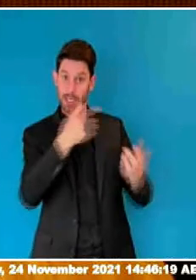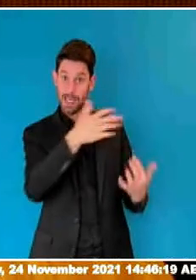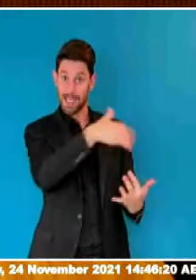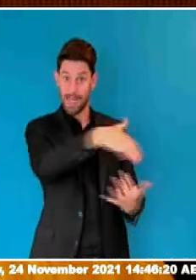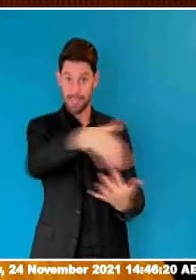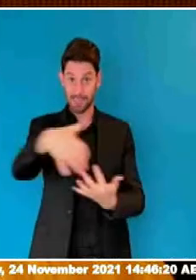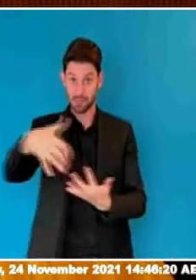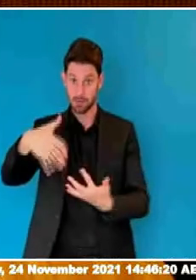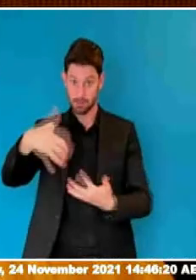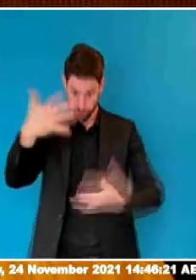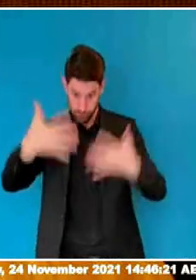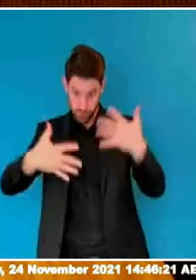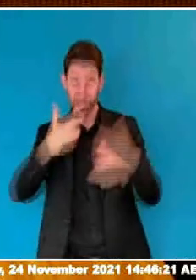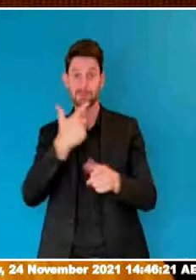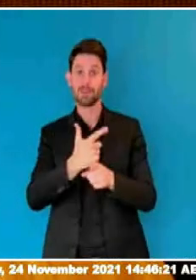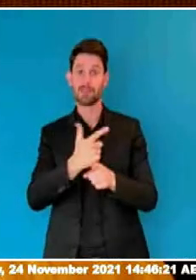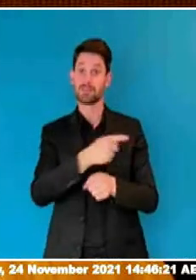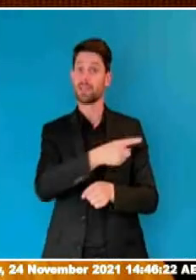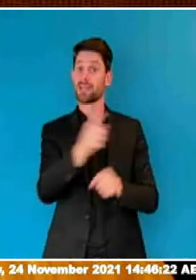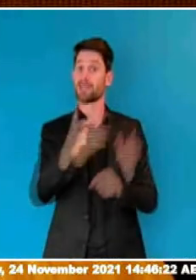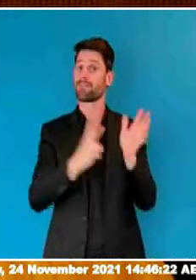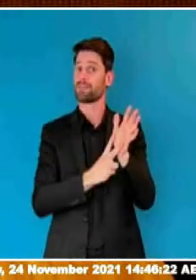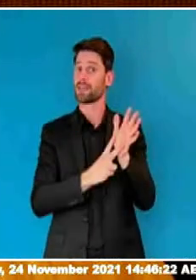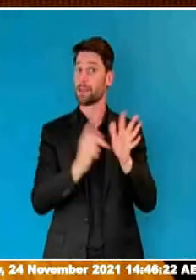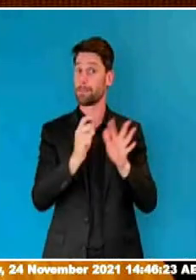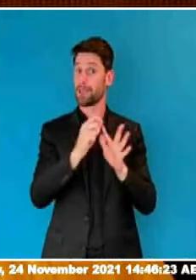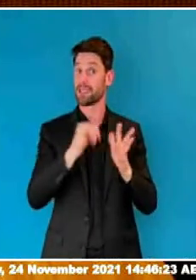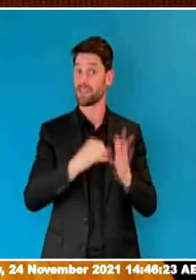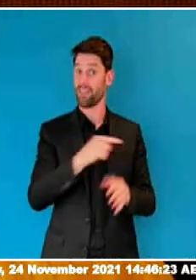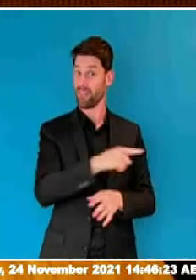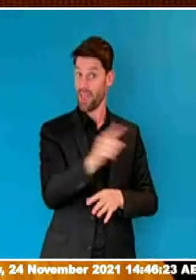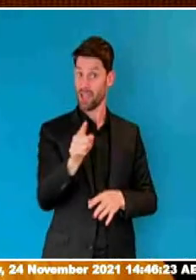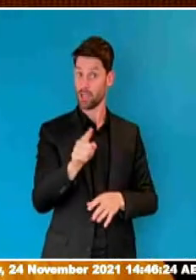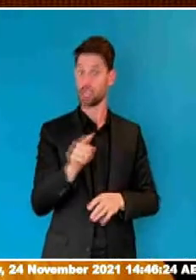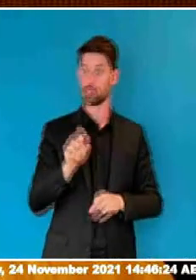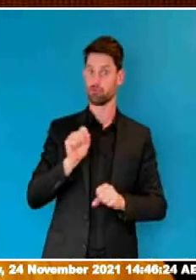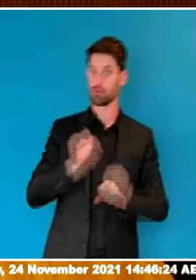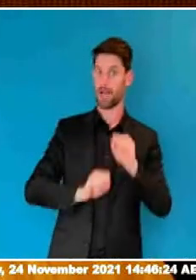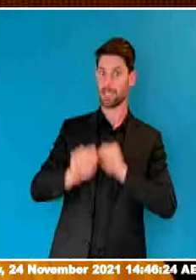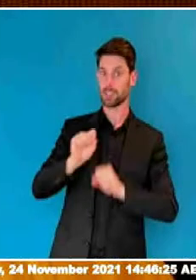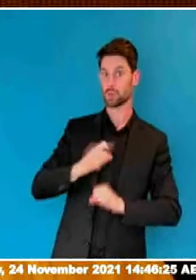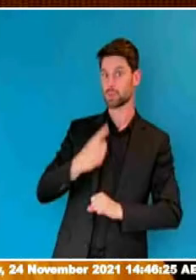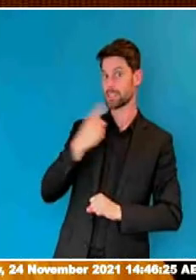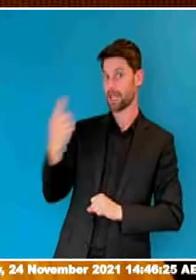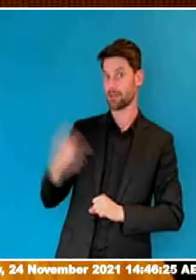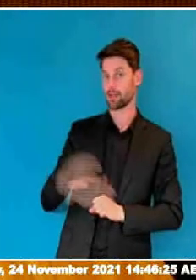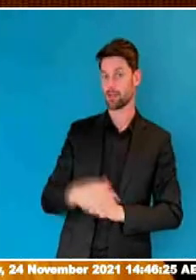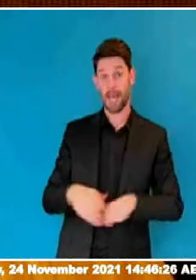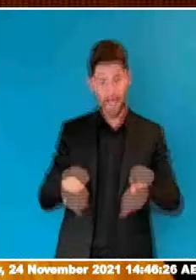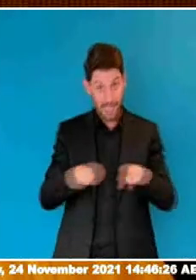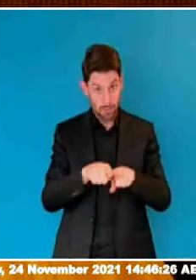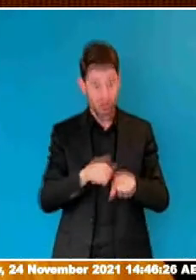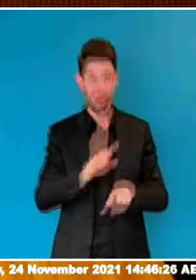sector employees themselves indicate a reluctance, as do their carers, to disclose